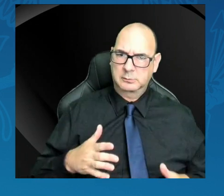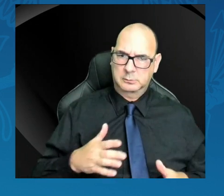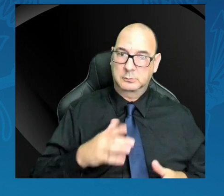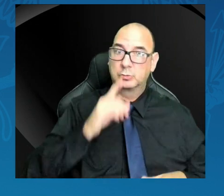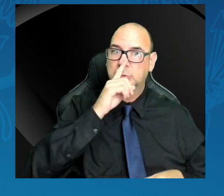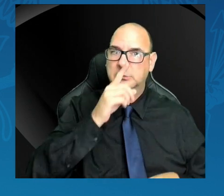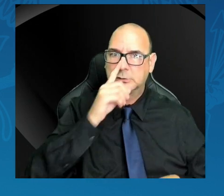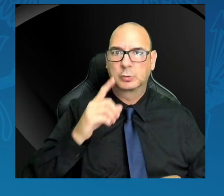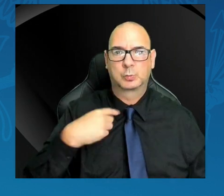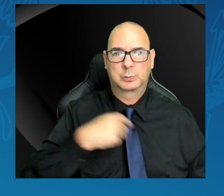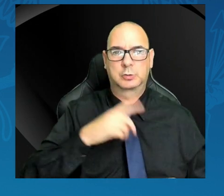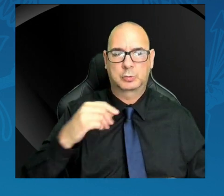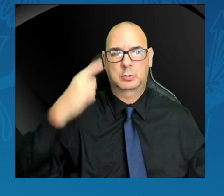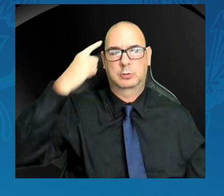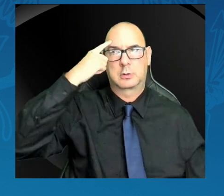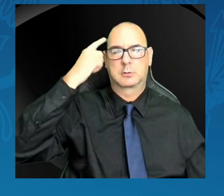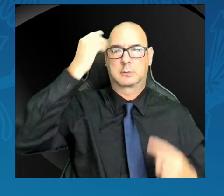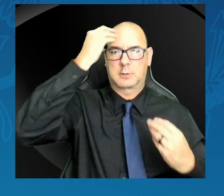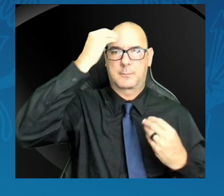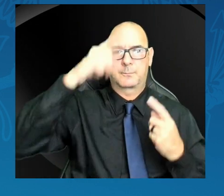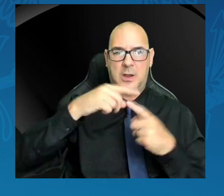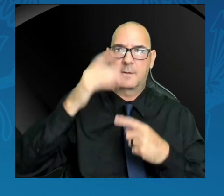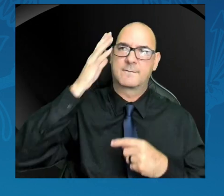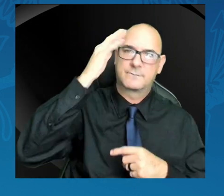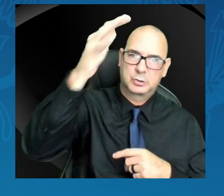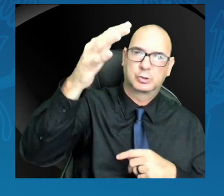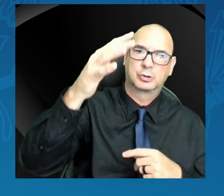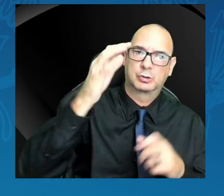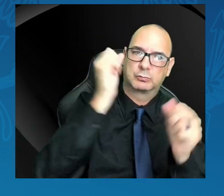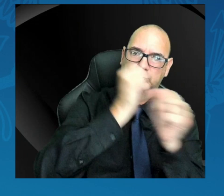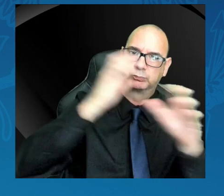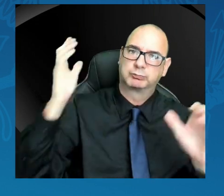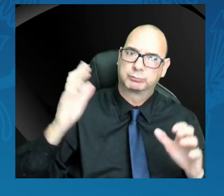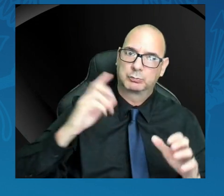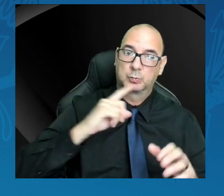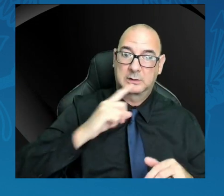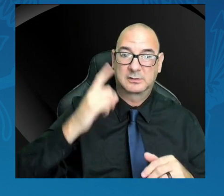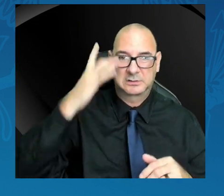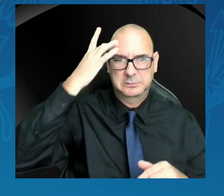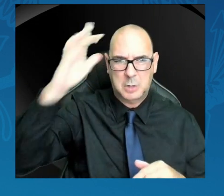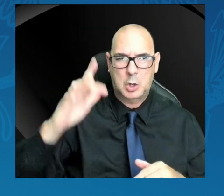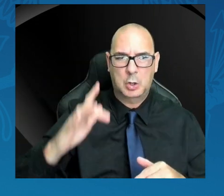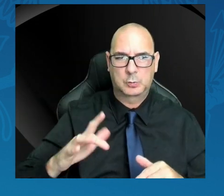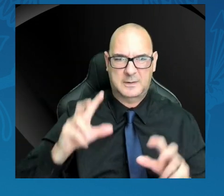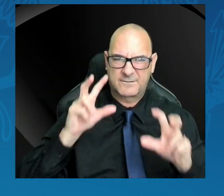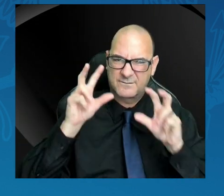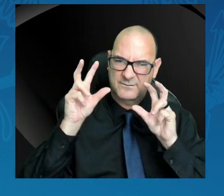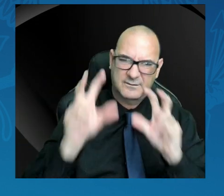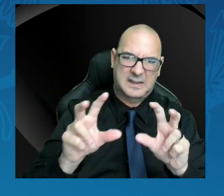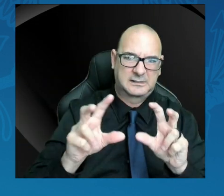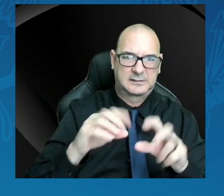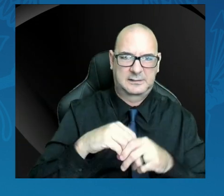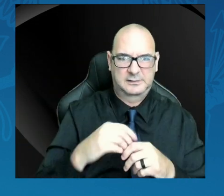and how can we be smart in investing in the future. And one of the things that I love about this issue